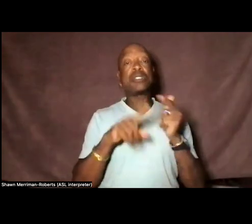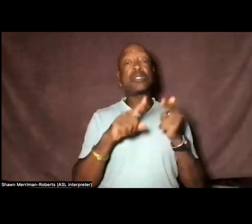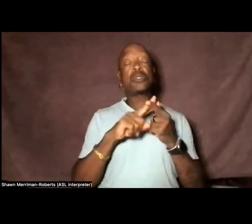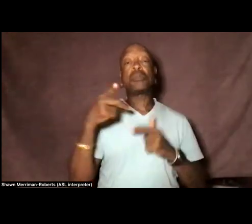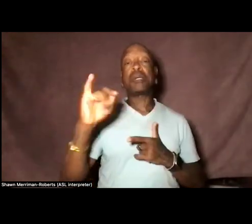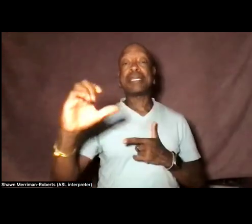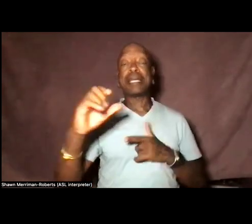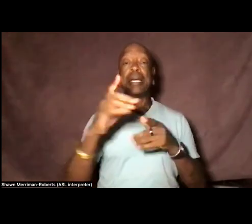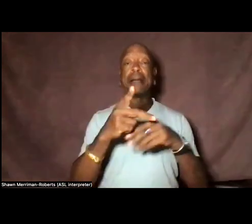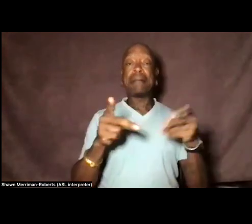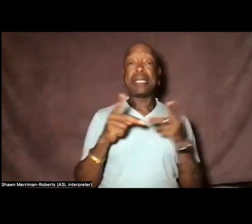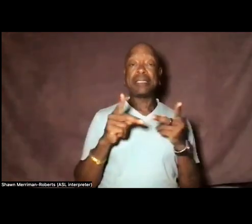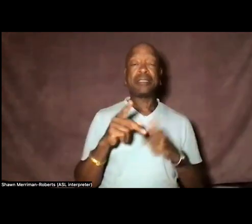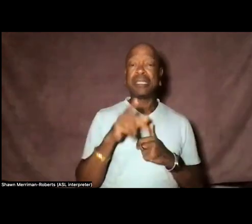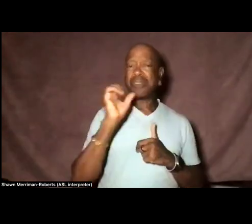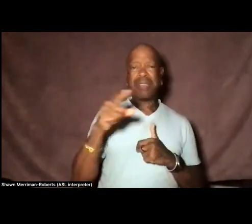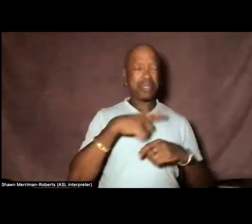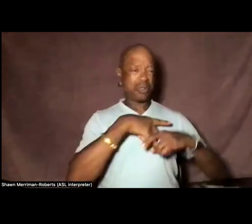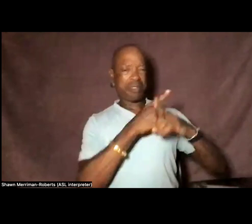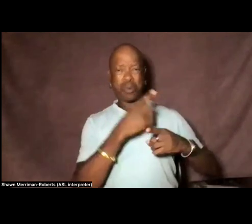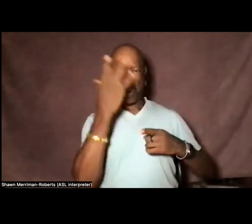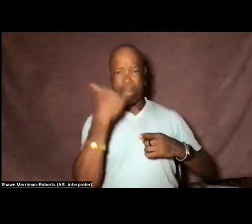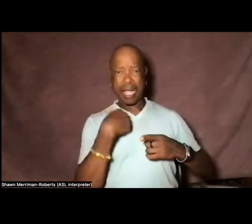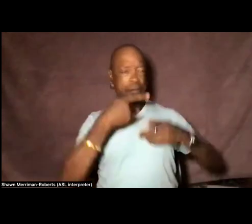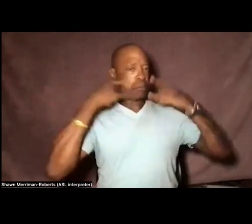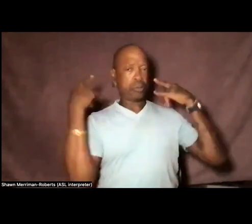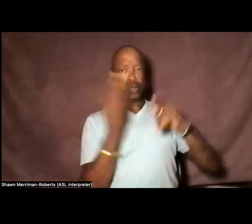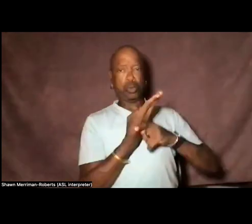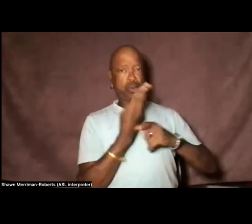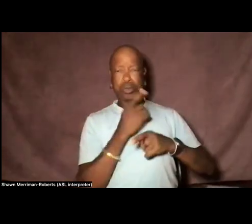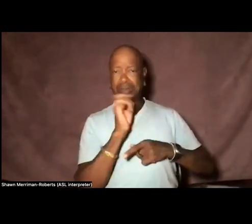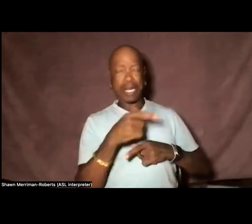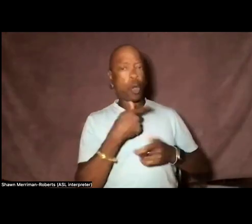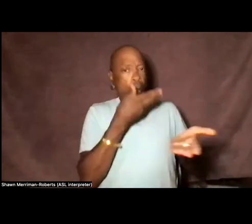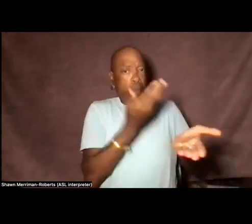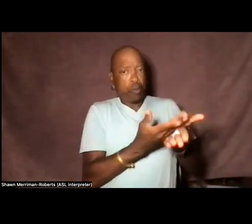no one should have to defend their mask wearing no one should have to prove they are contagious